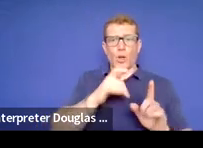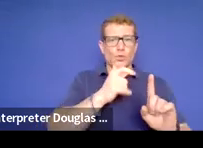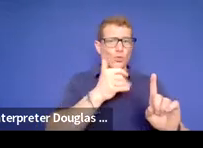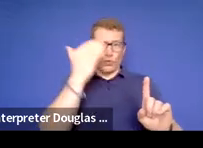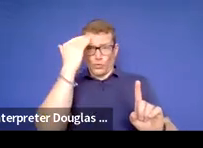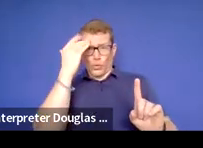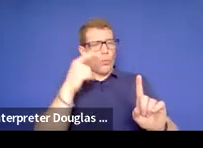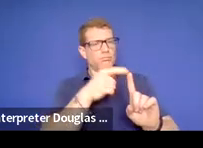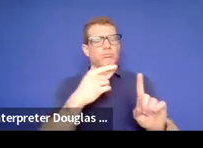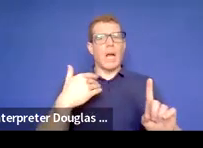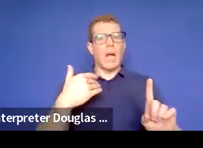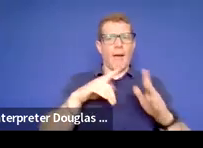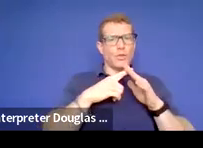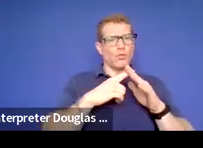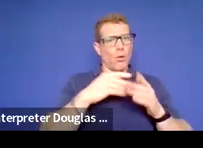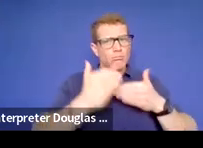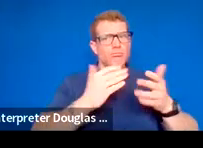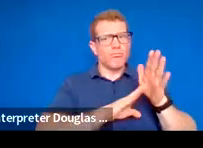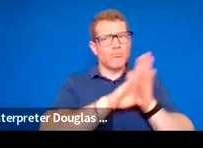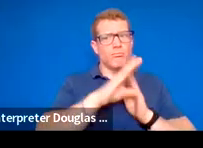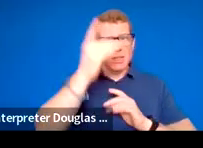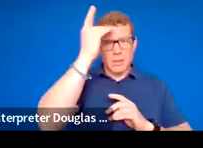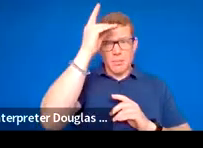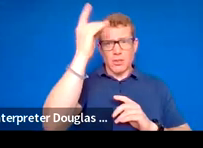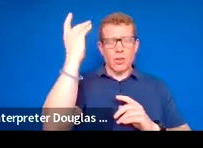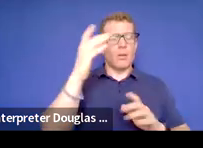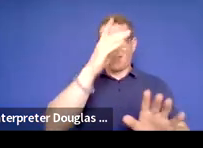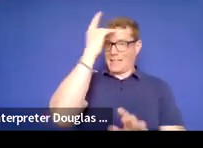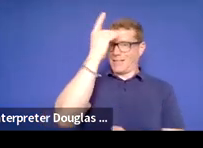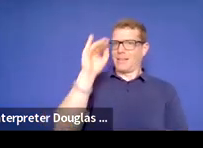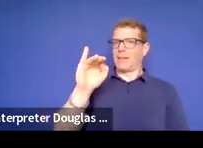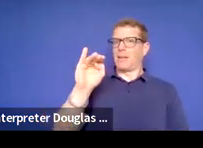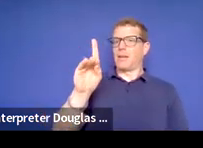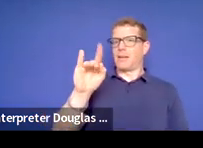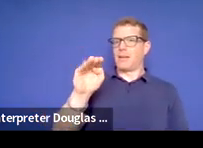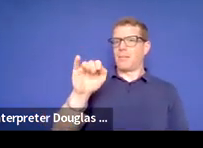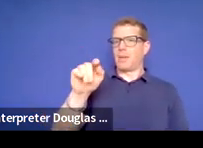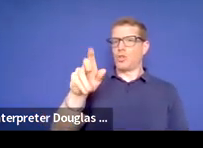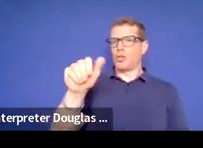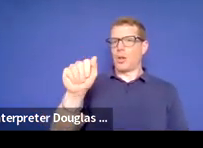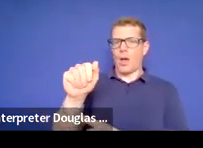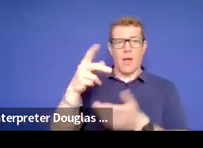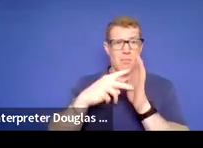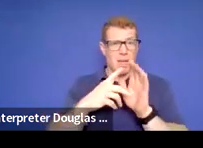Doesn't mean that you can't stay connect there are ways you can be a friend to dimensions.